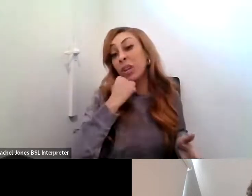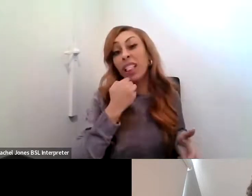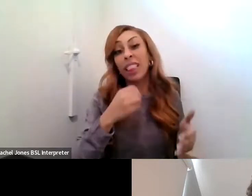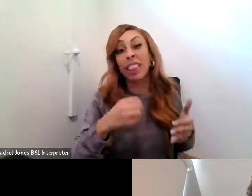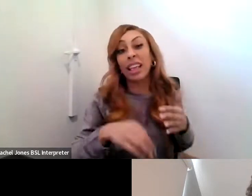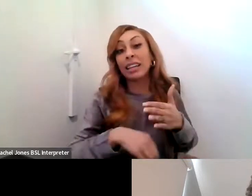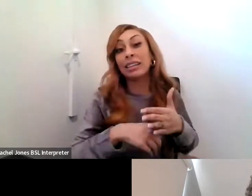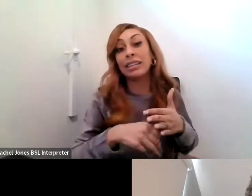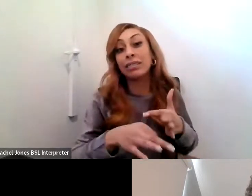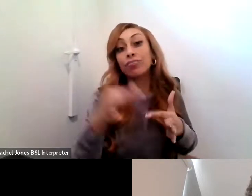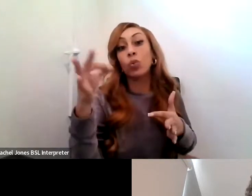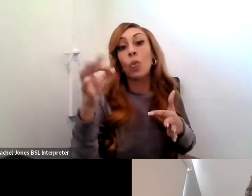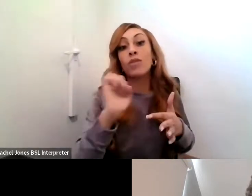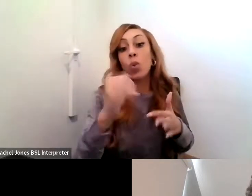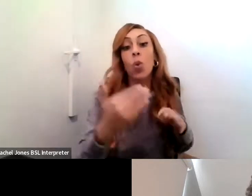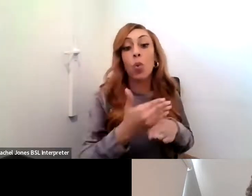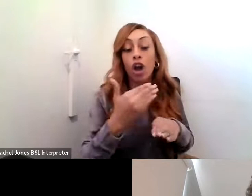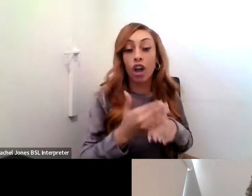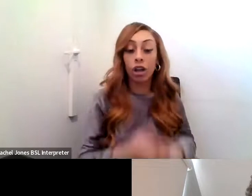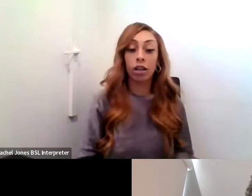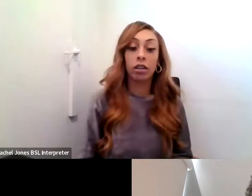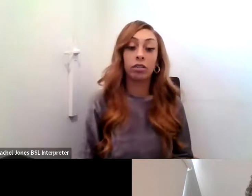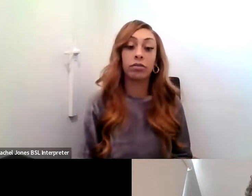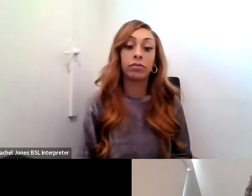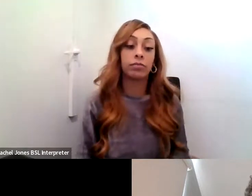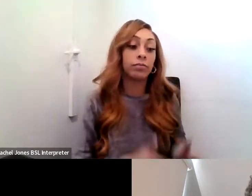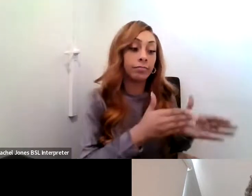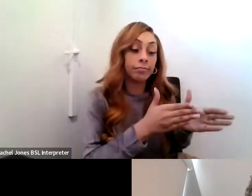It also has the benefit of moving conversations about accessibility